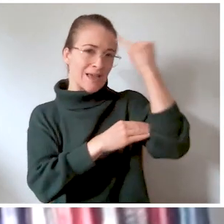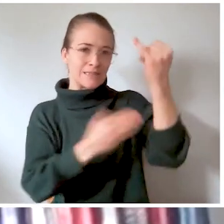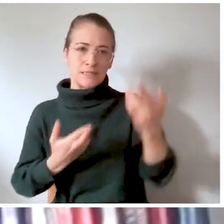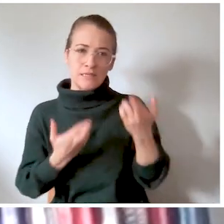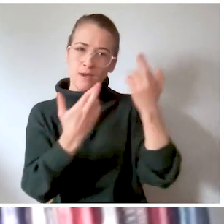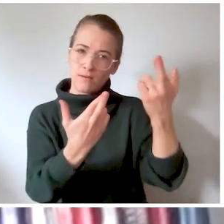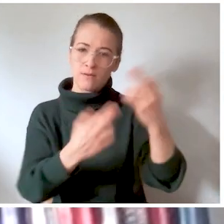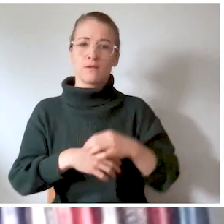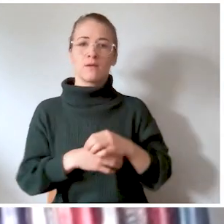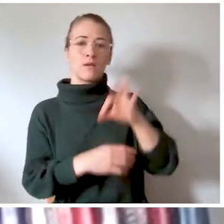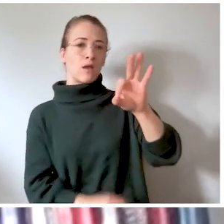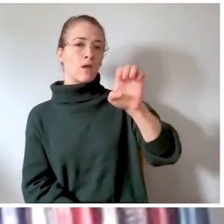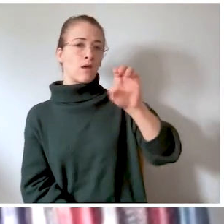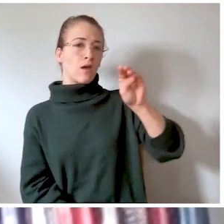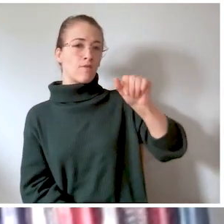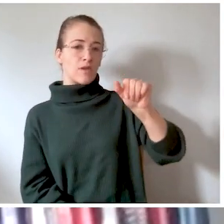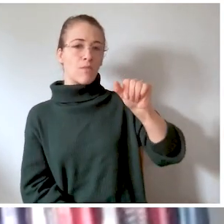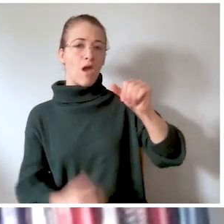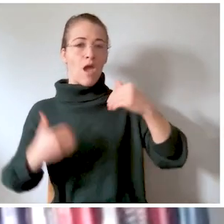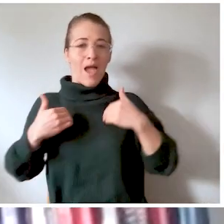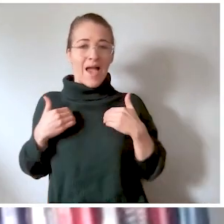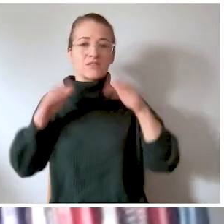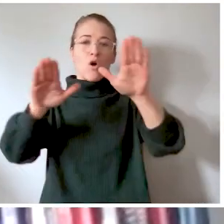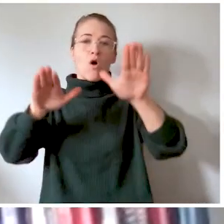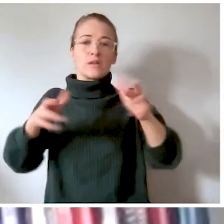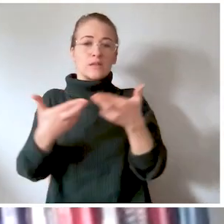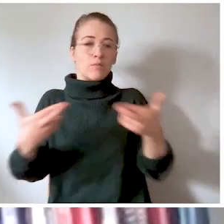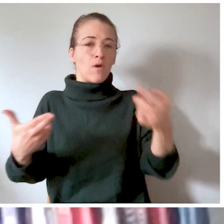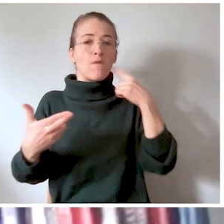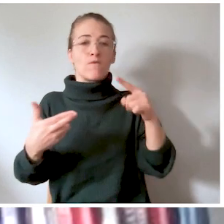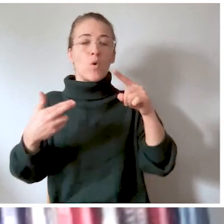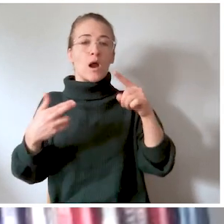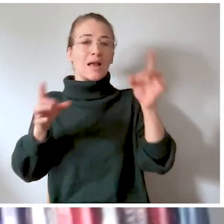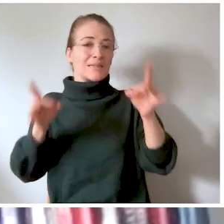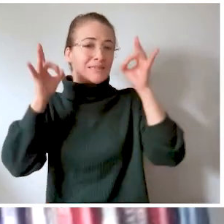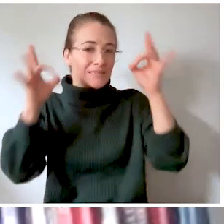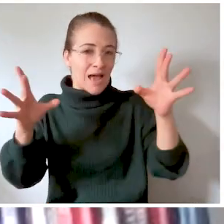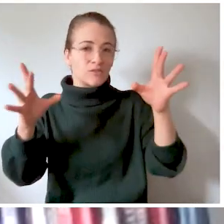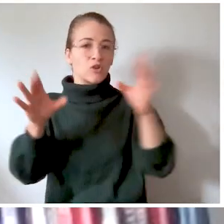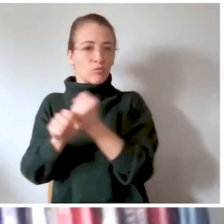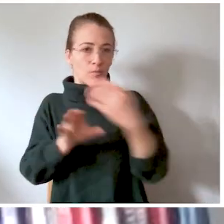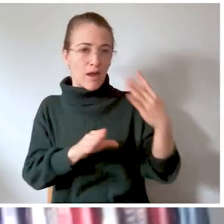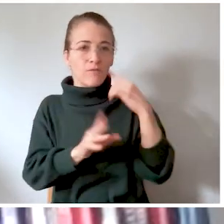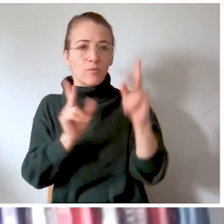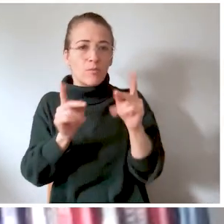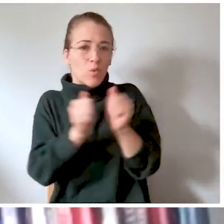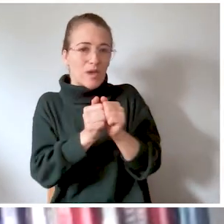FEMA actually has a great resource for disaster preparedness for people with disabilities that I would direct people to.